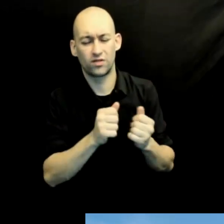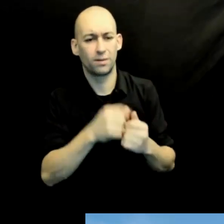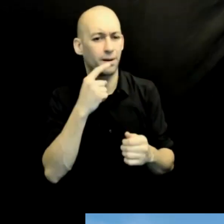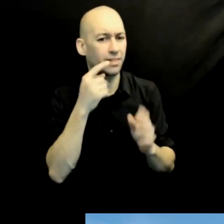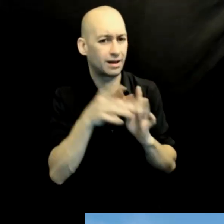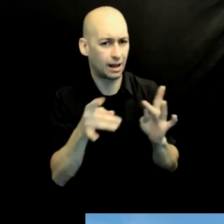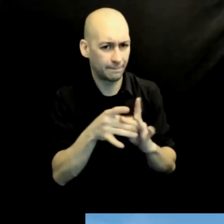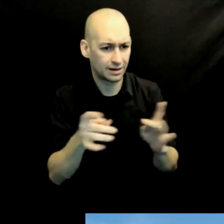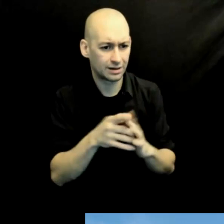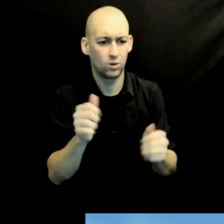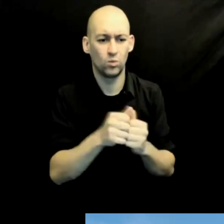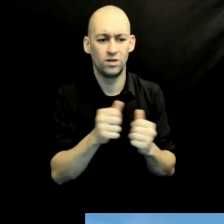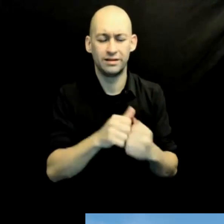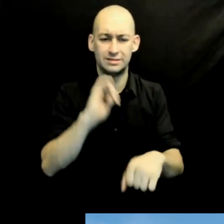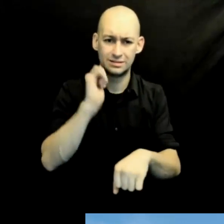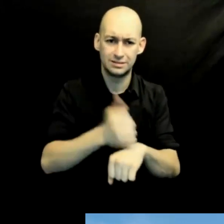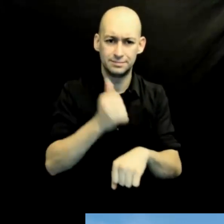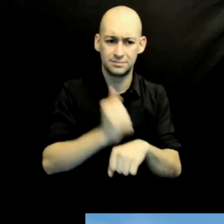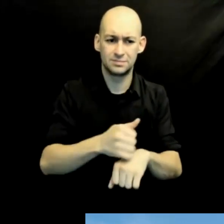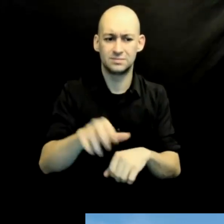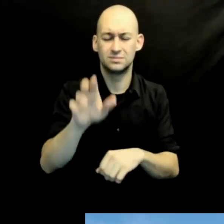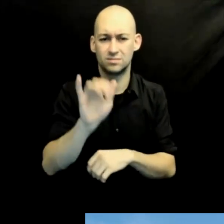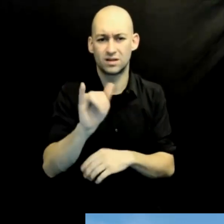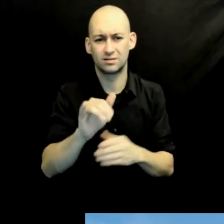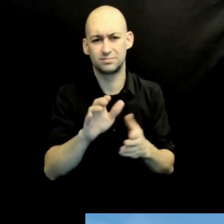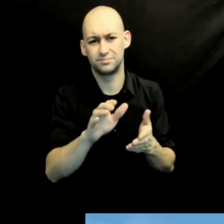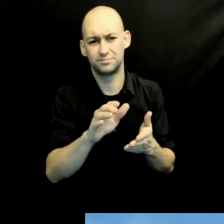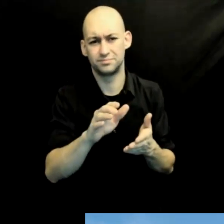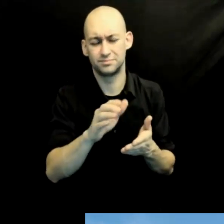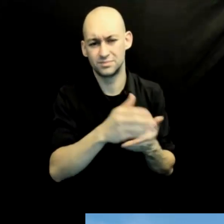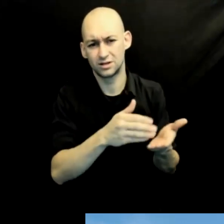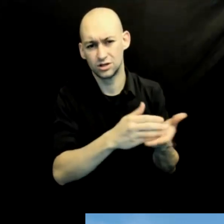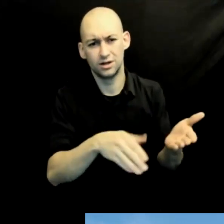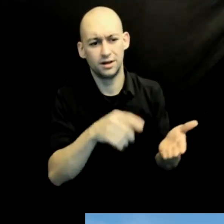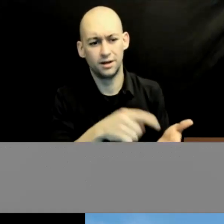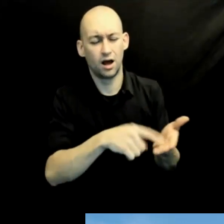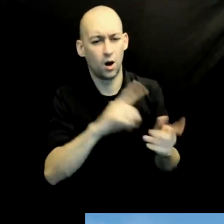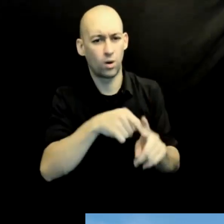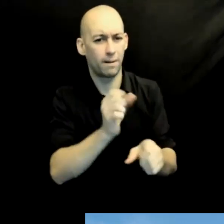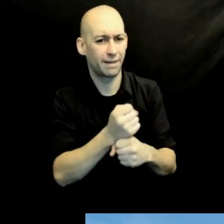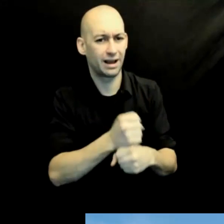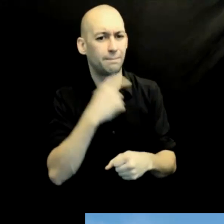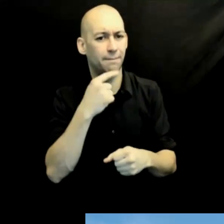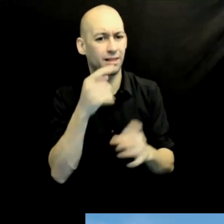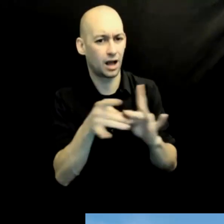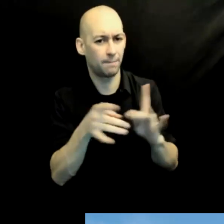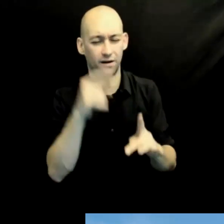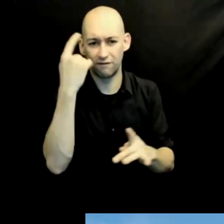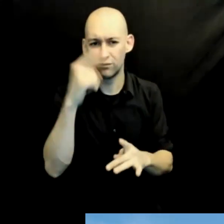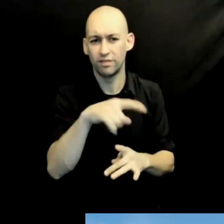the implementation and activities section, so when we're making public comment for the Capacity Grant